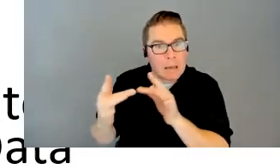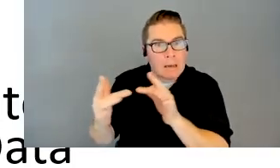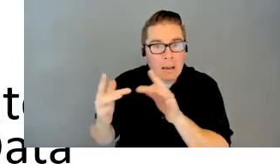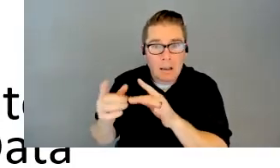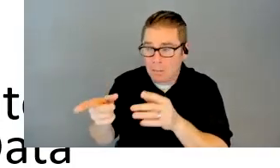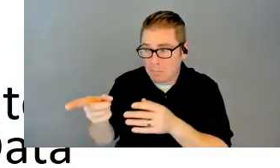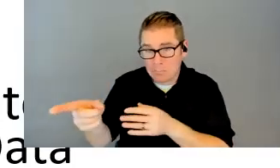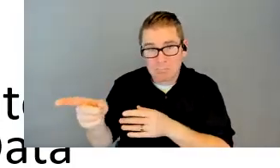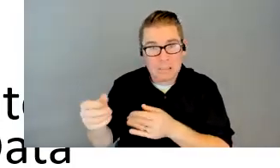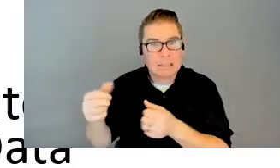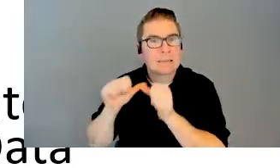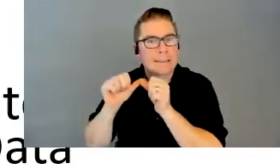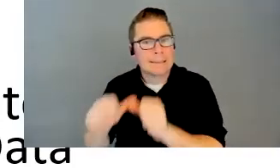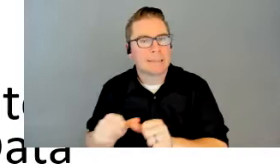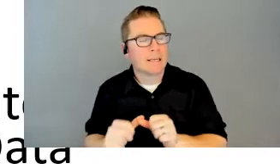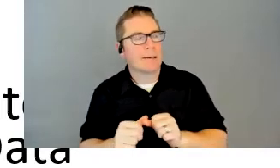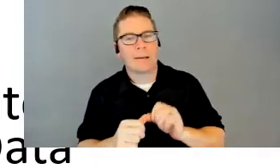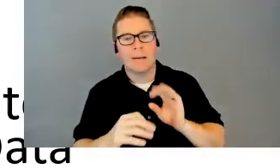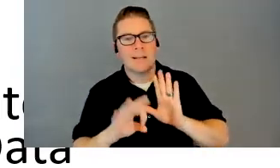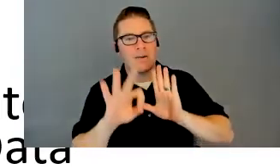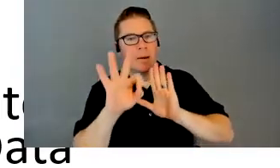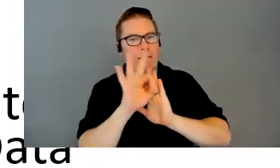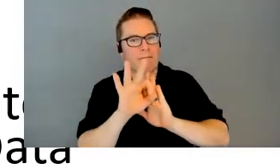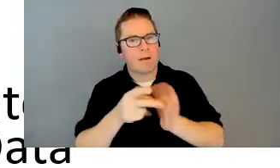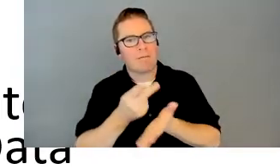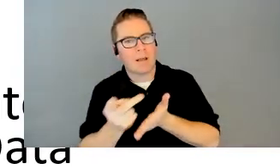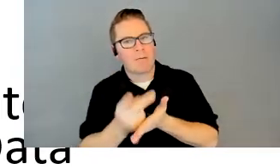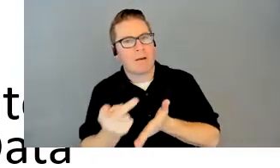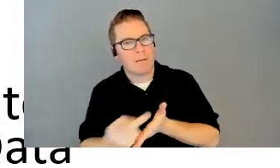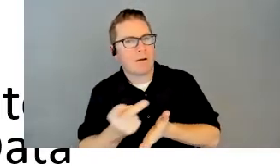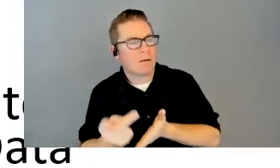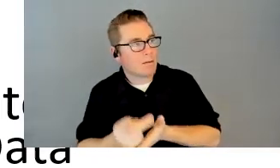might remember that you cared and come back in the fall,